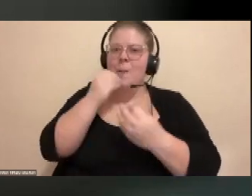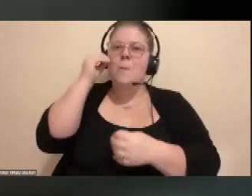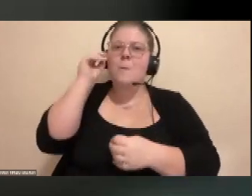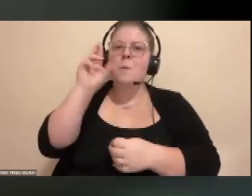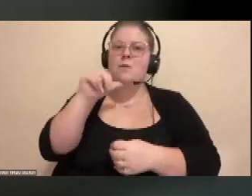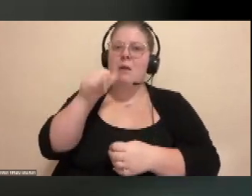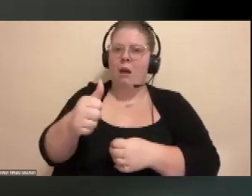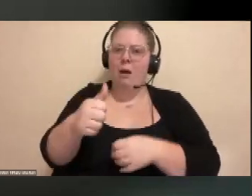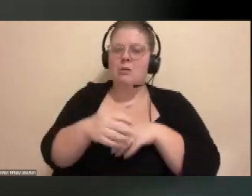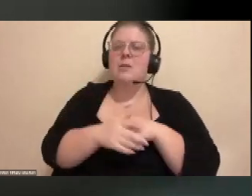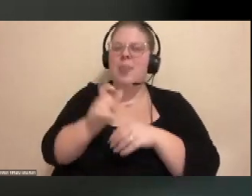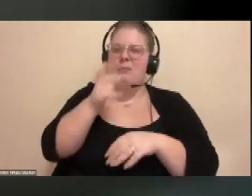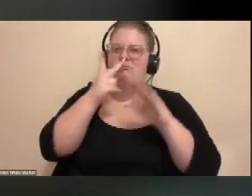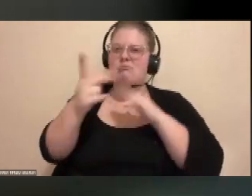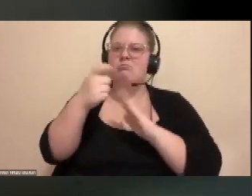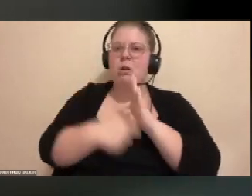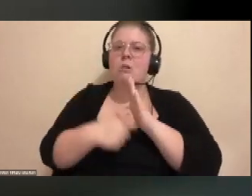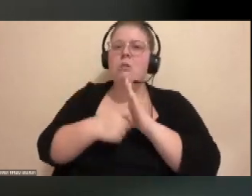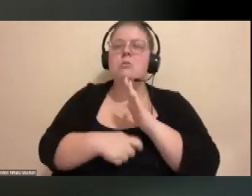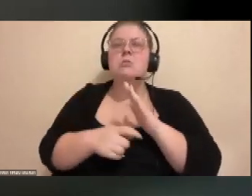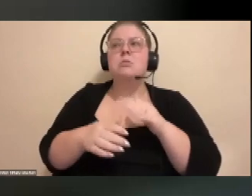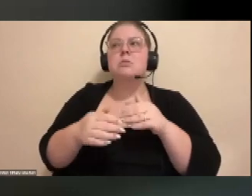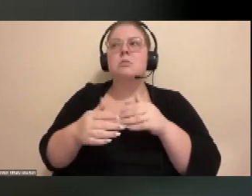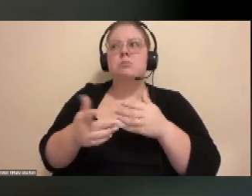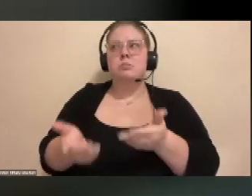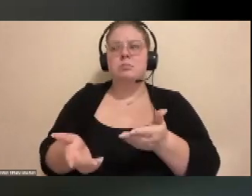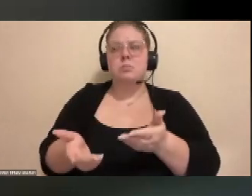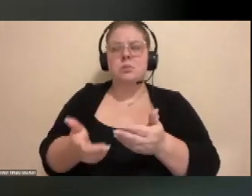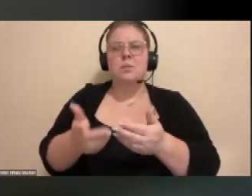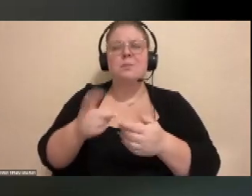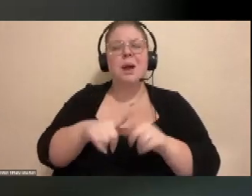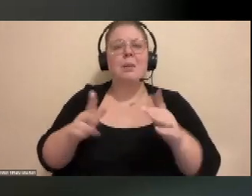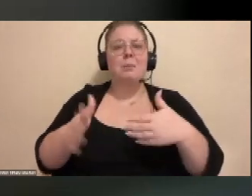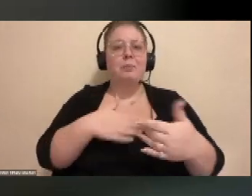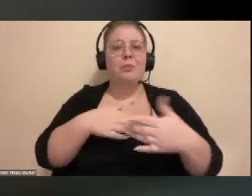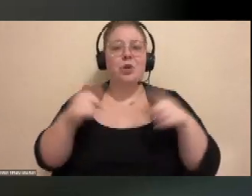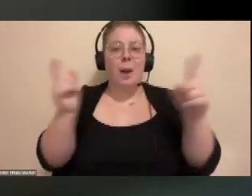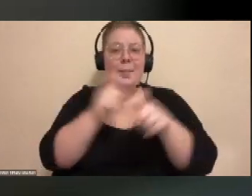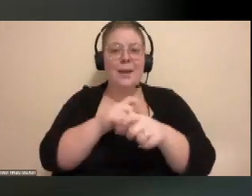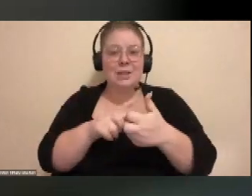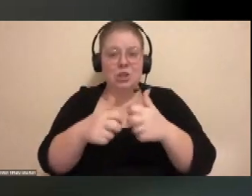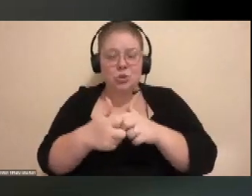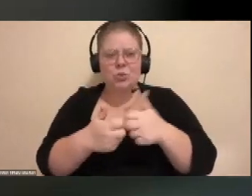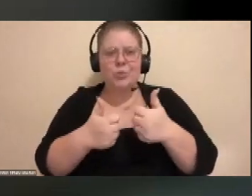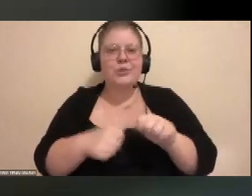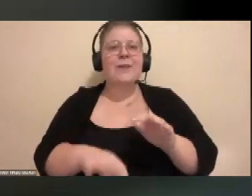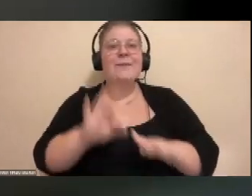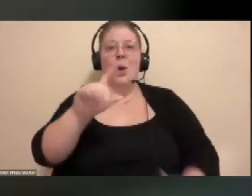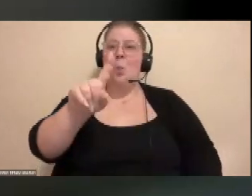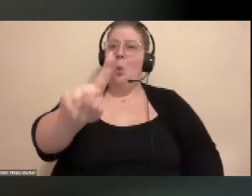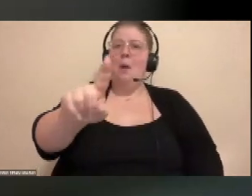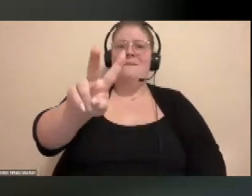These are complex issues and we try to go to find the one variable that's going to tell us the answer.